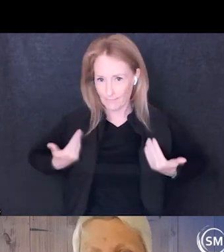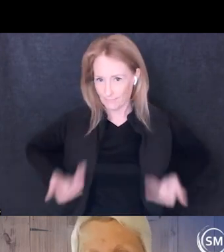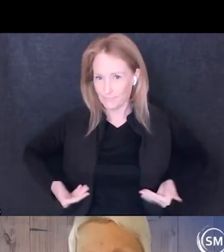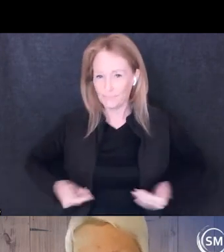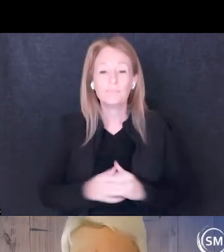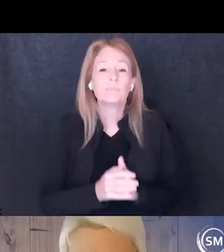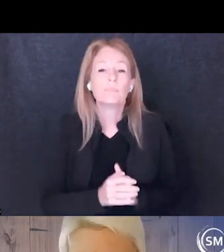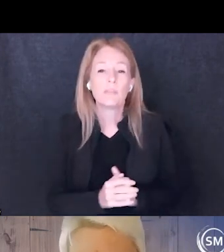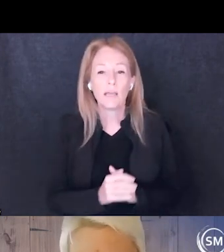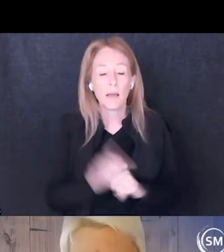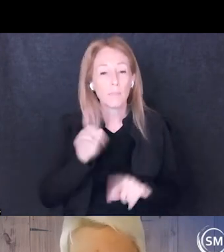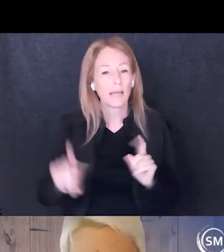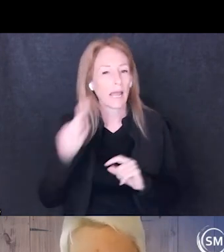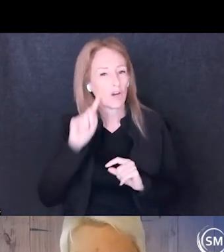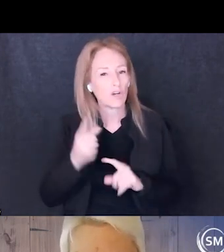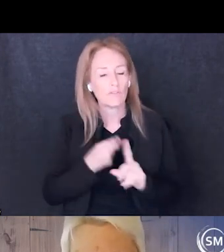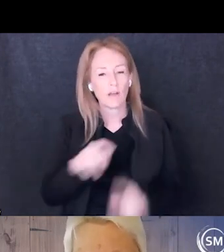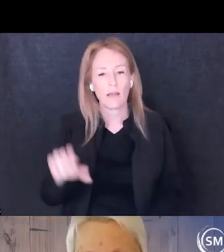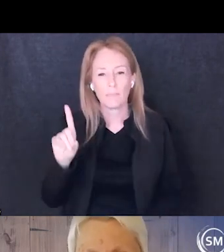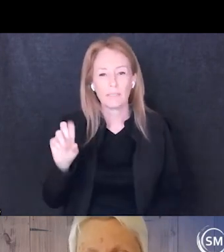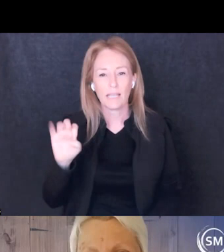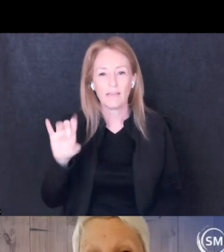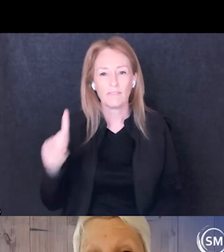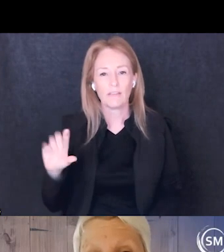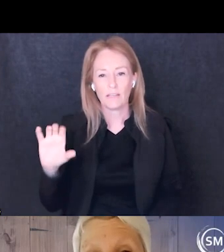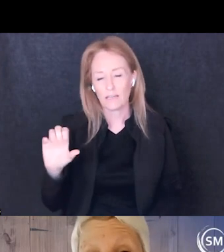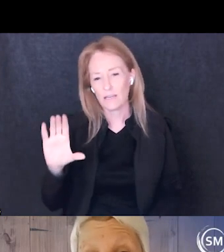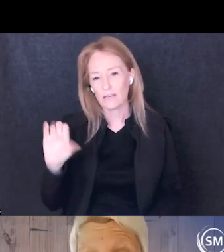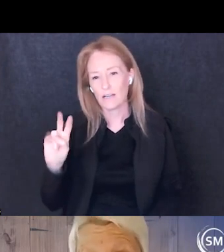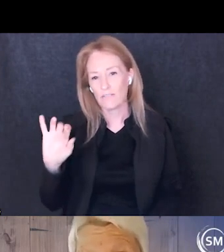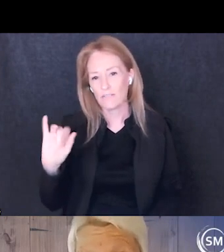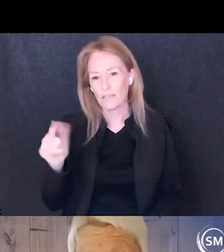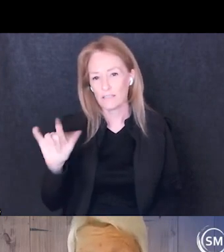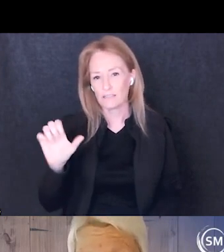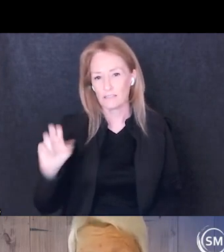I HEARD FROM DAVID COVINGTON THAT IS COMING OUT WITH NEW VERSIONS.